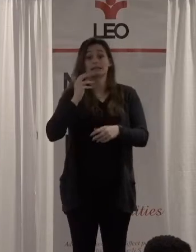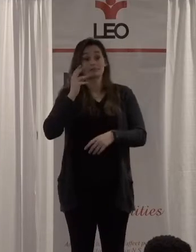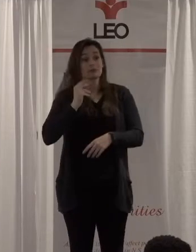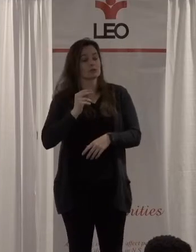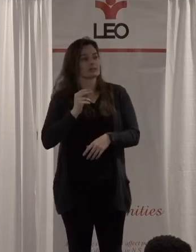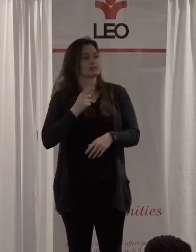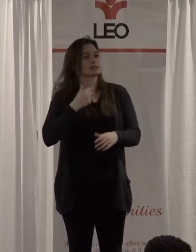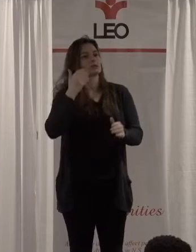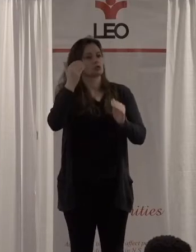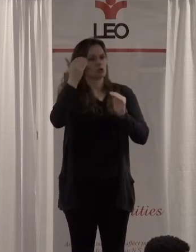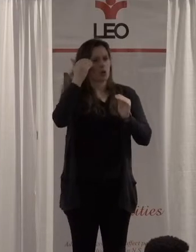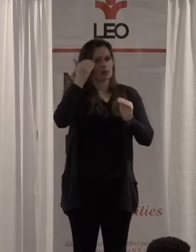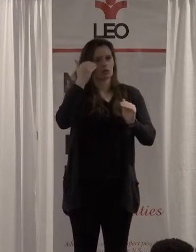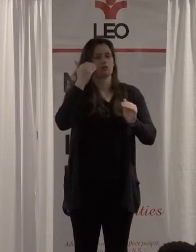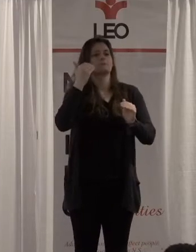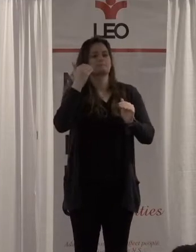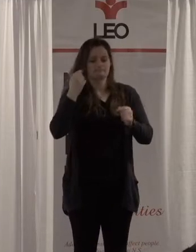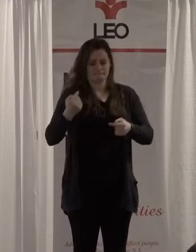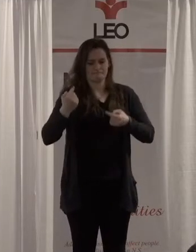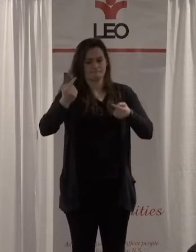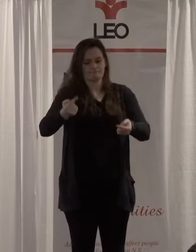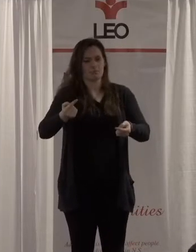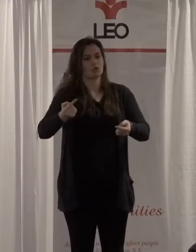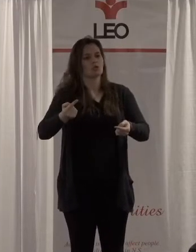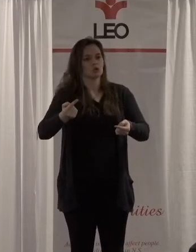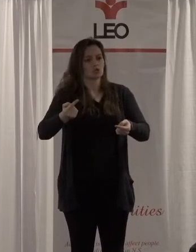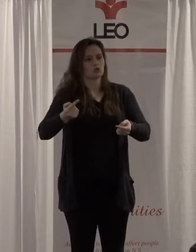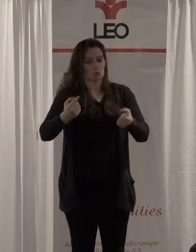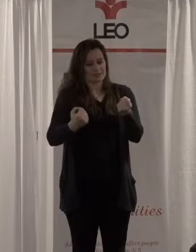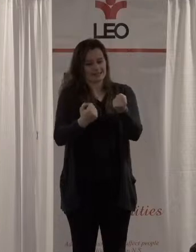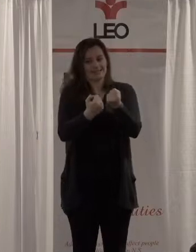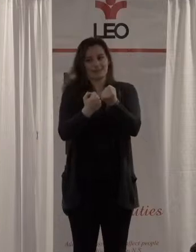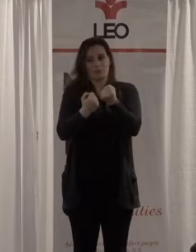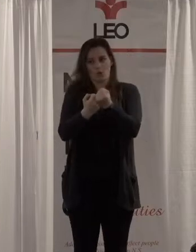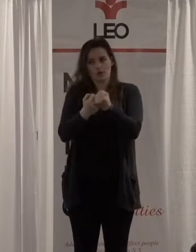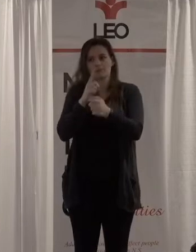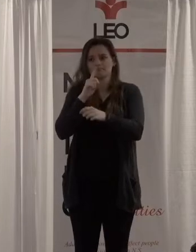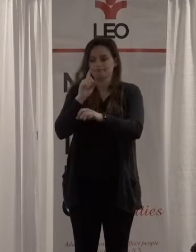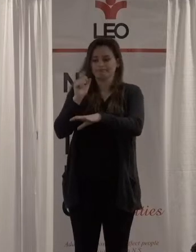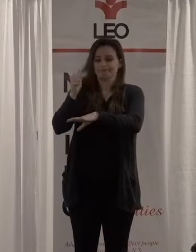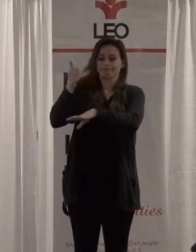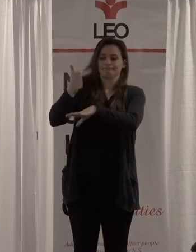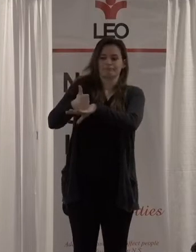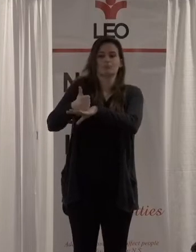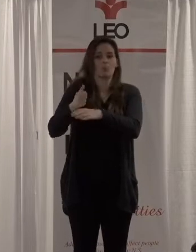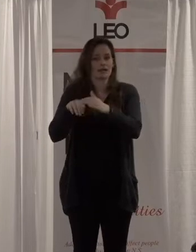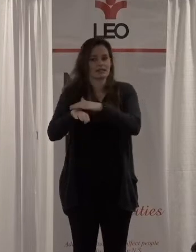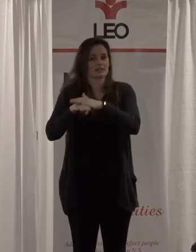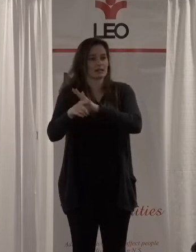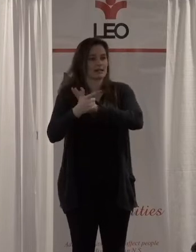TO INFORM AND SUPPORT THE IMPLEMENTATION OF OUR PROVINCIAL ACCESSIBILITY LEGISLATION.